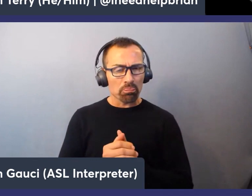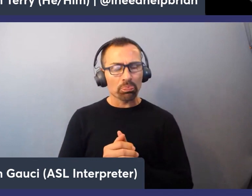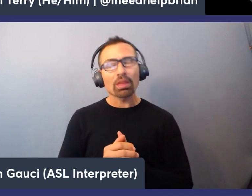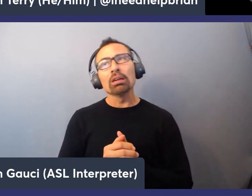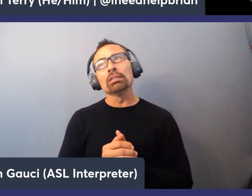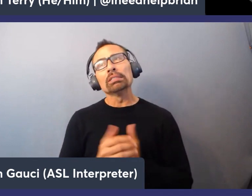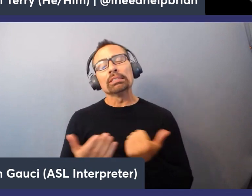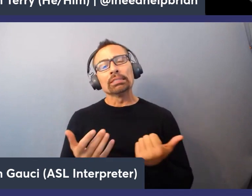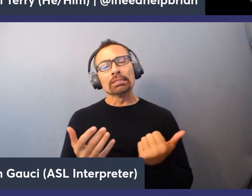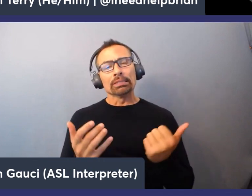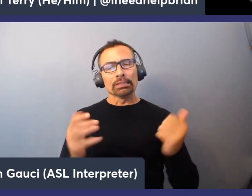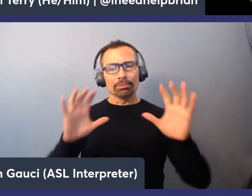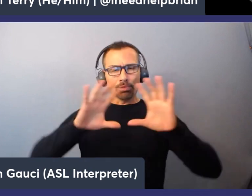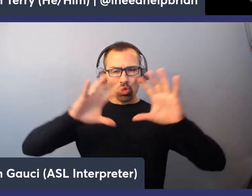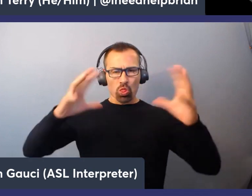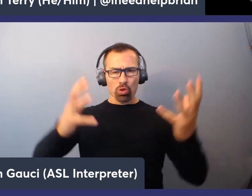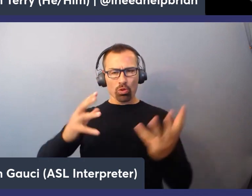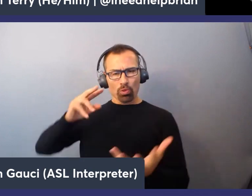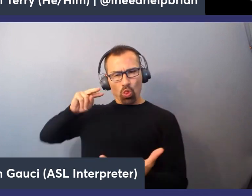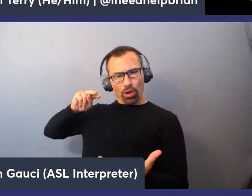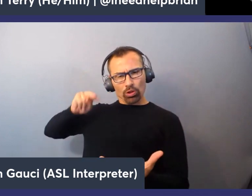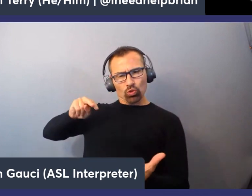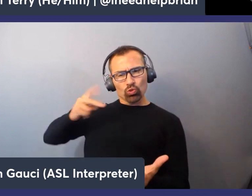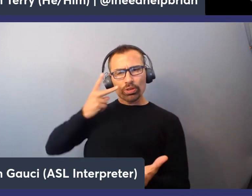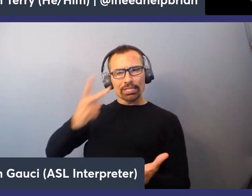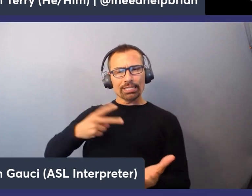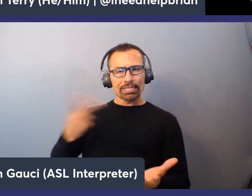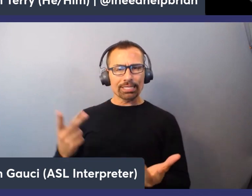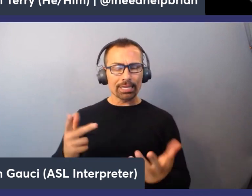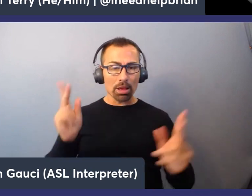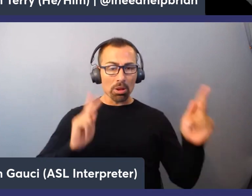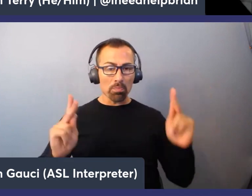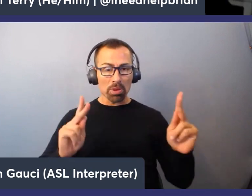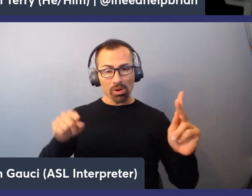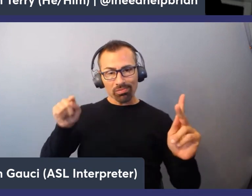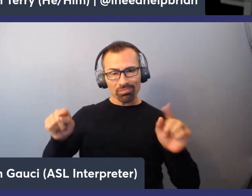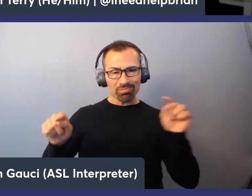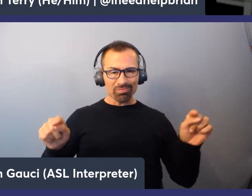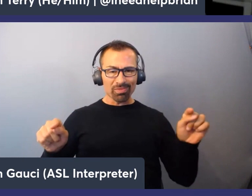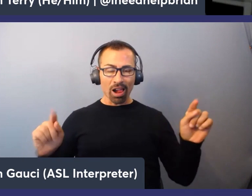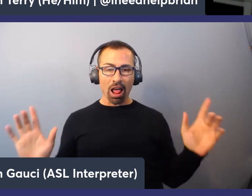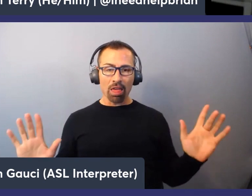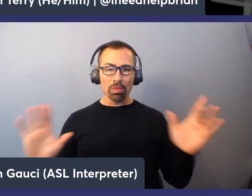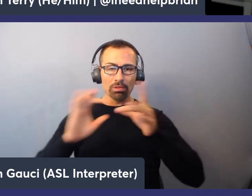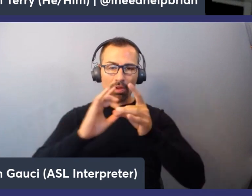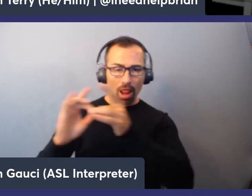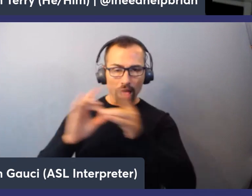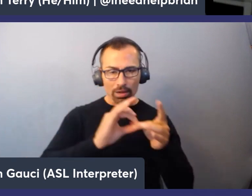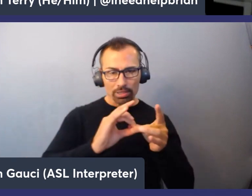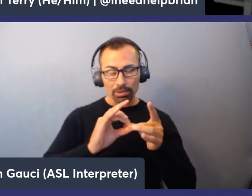to infer that relationships between people. You might have this person A that has used this credit card